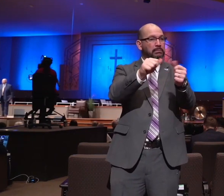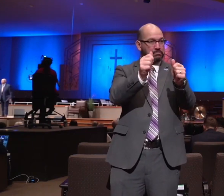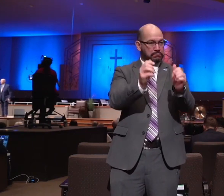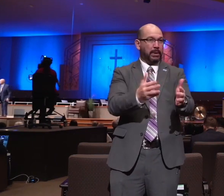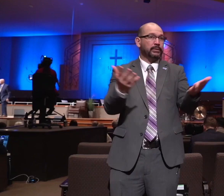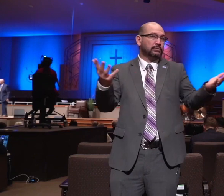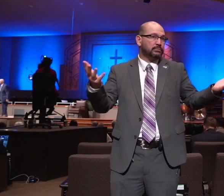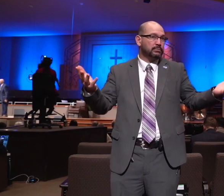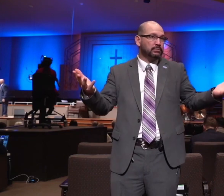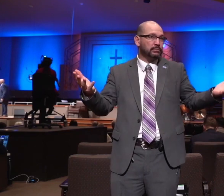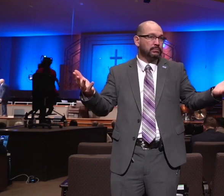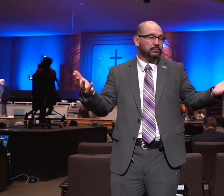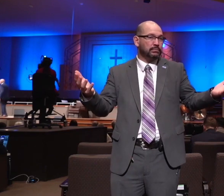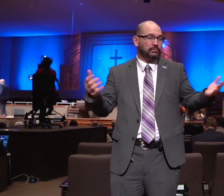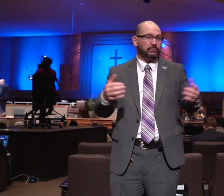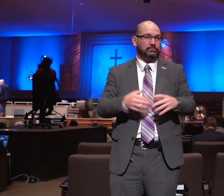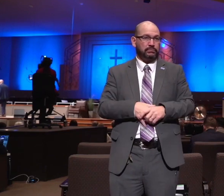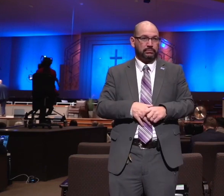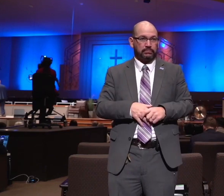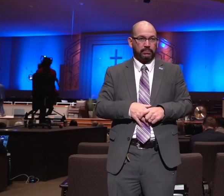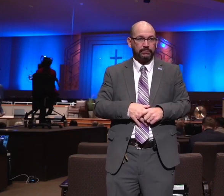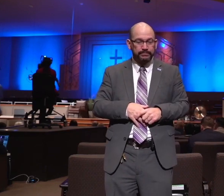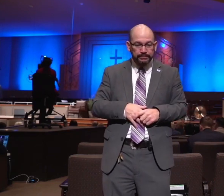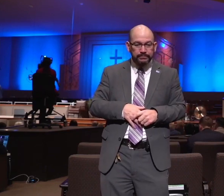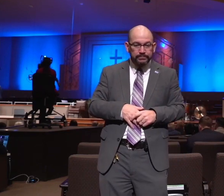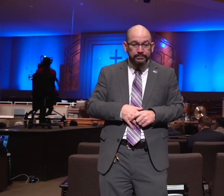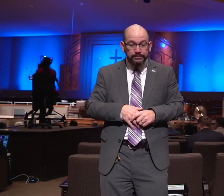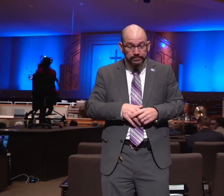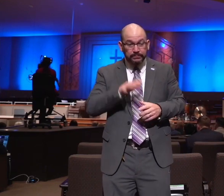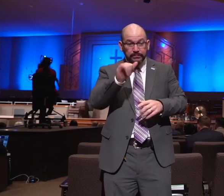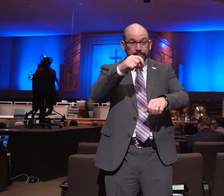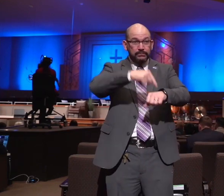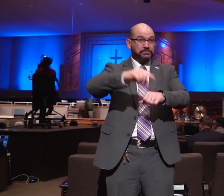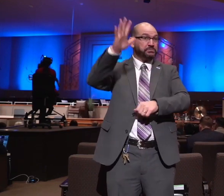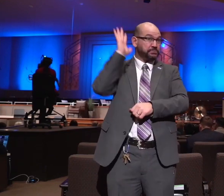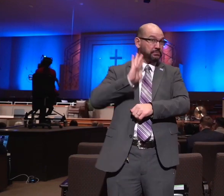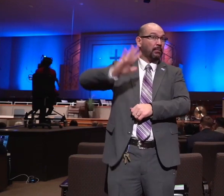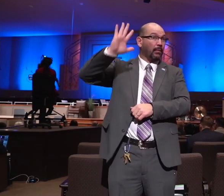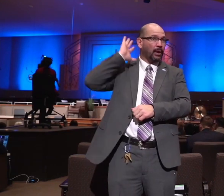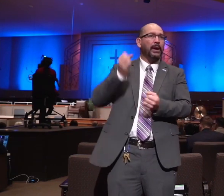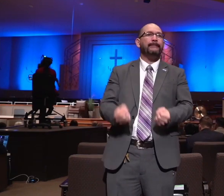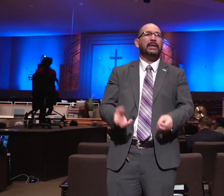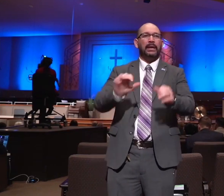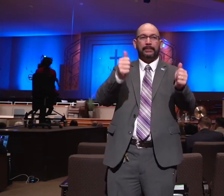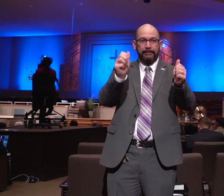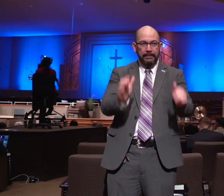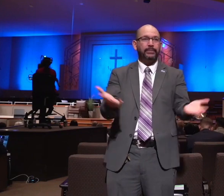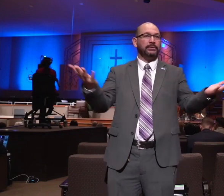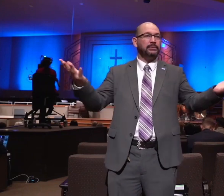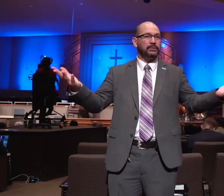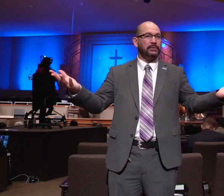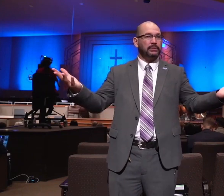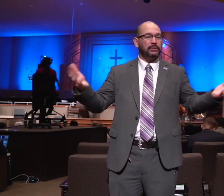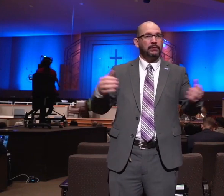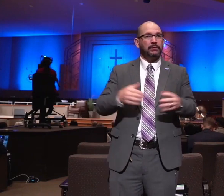more people agreed or at least went along with us than disagreed with us we